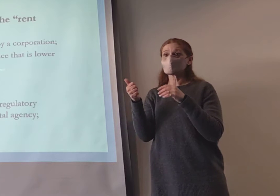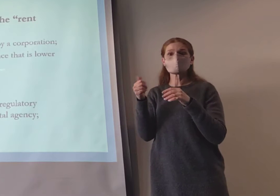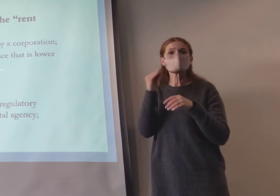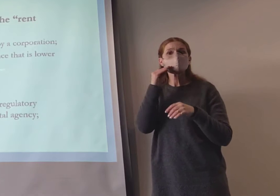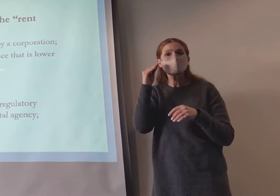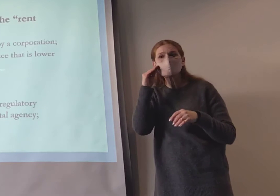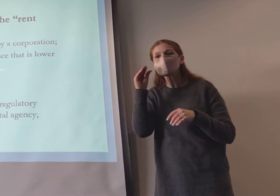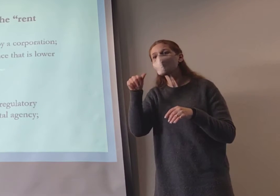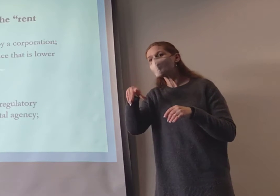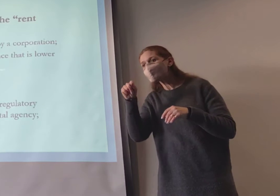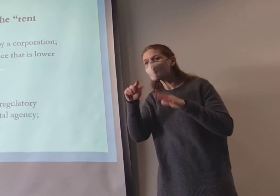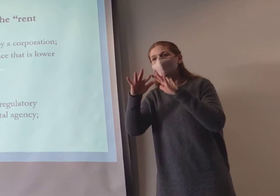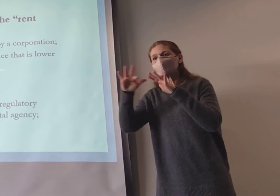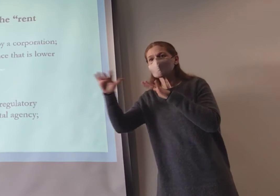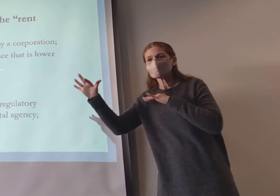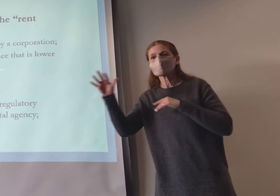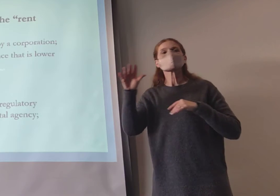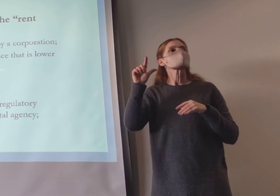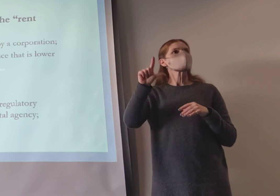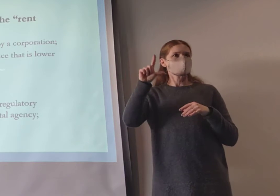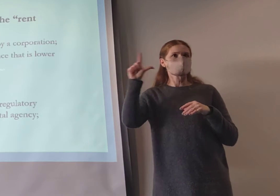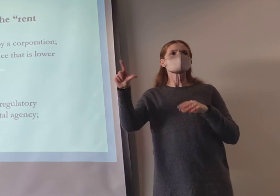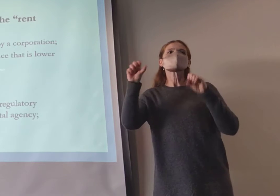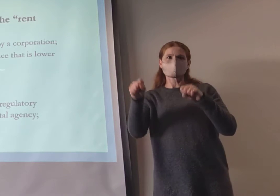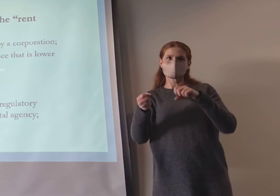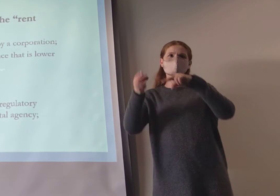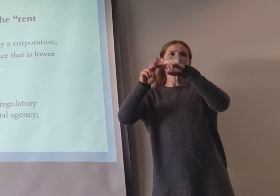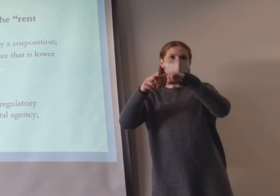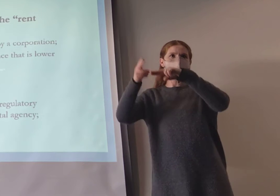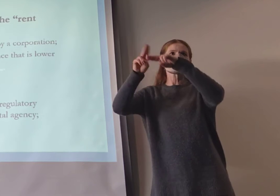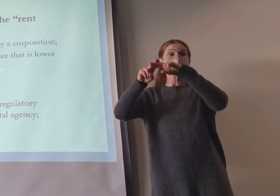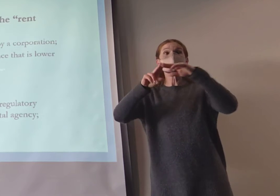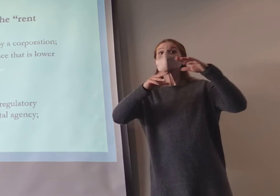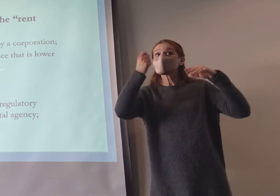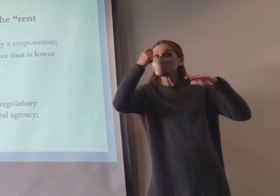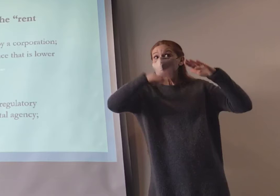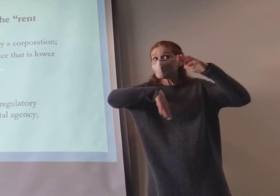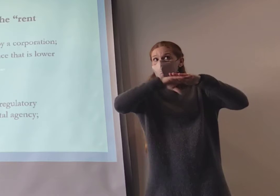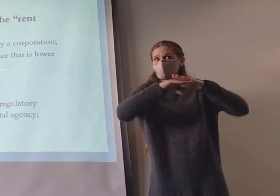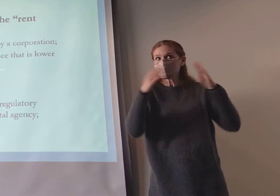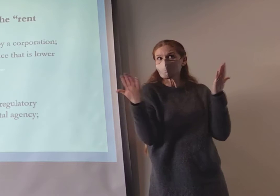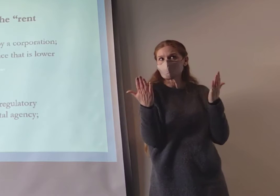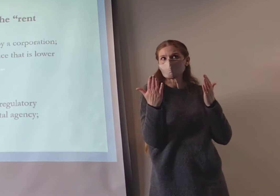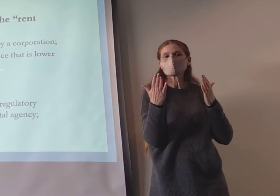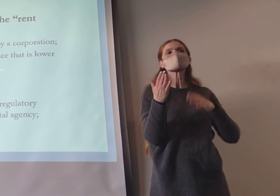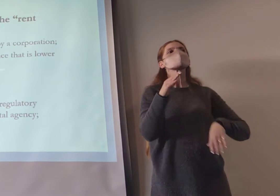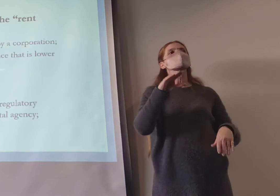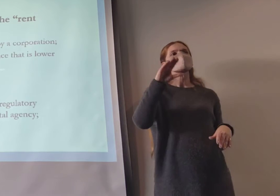change in the cost of living, which right now is 4.1%.